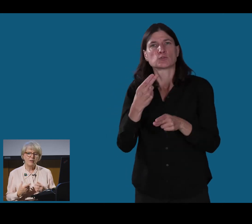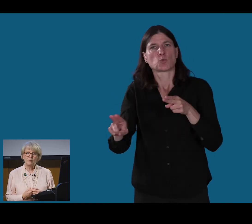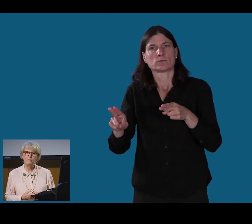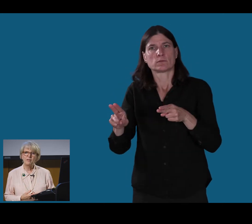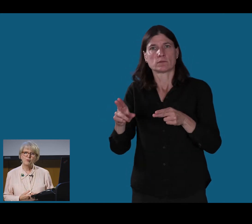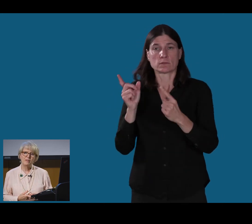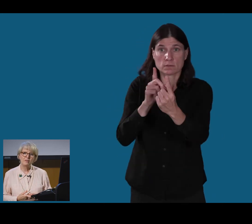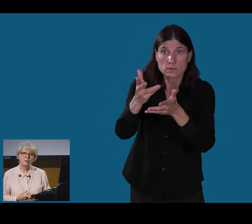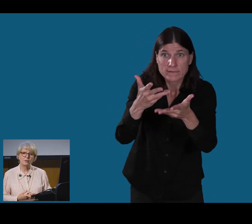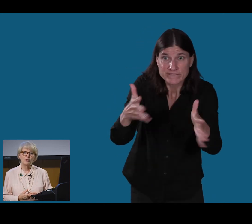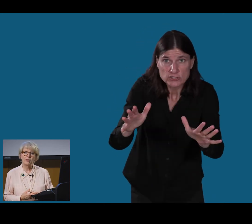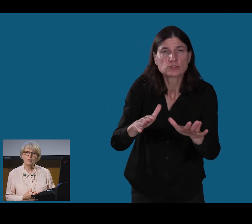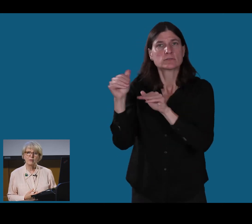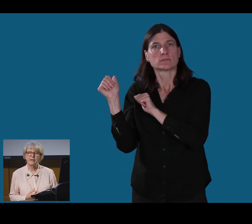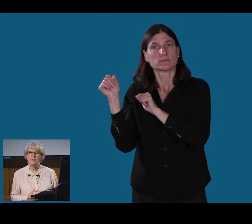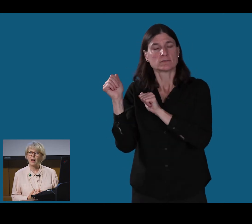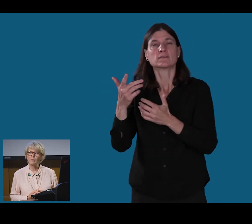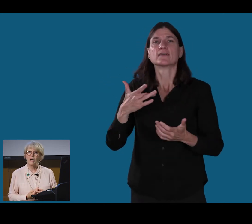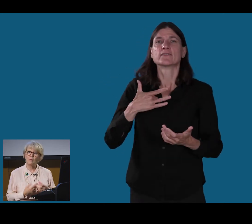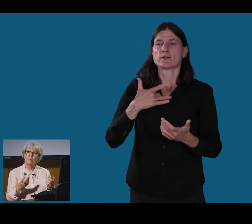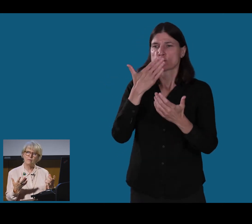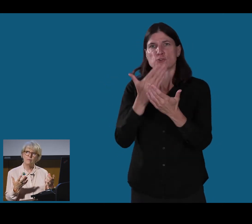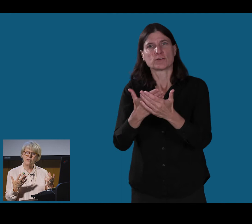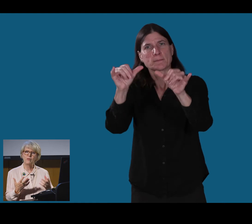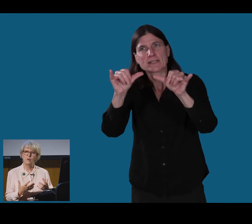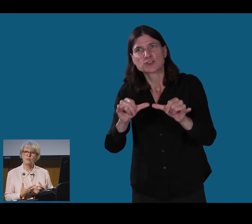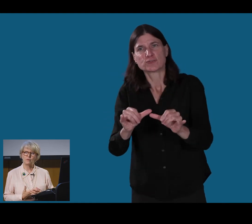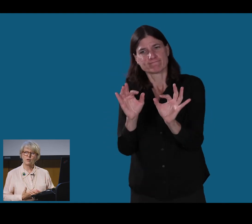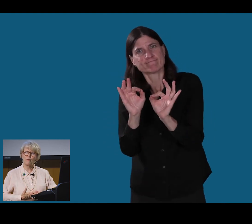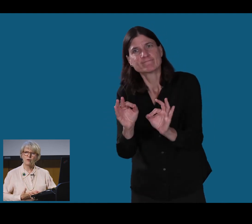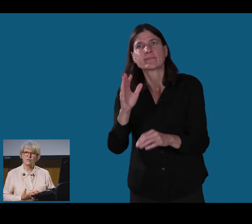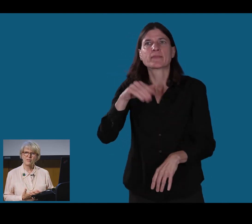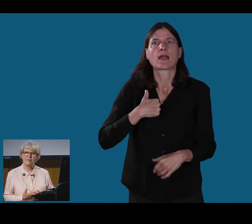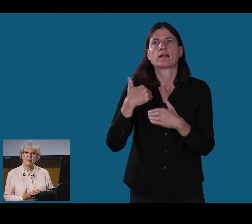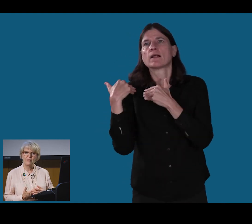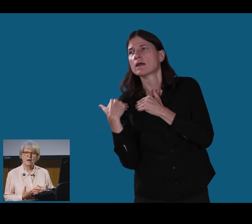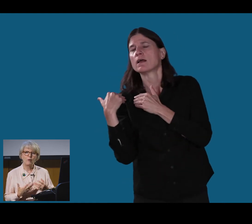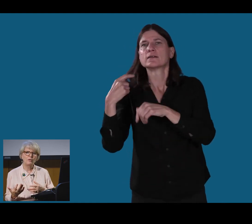But good measurement is really critical and I would even go so far as to say that I wouldn't